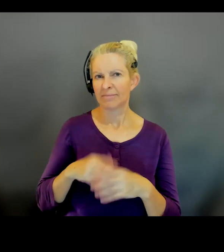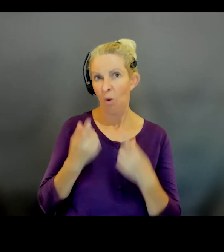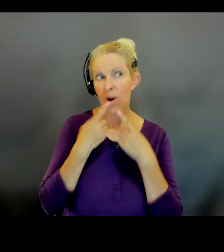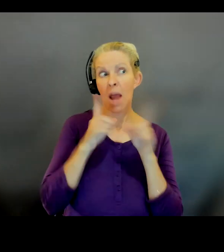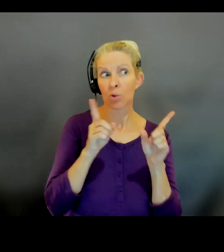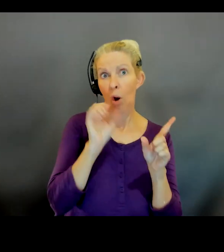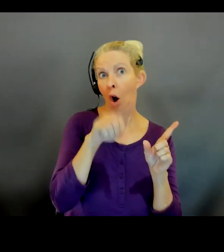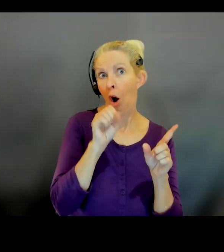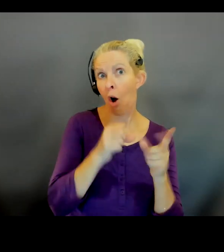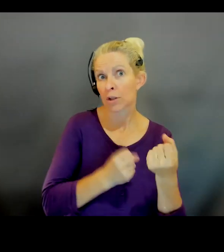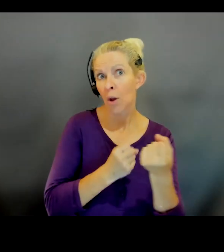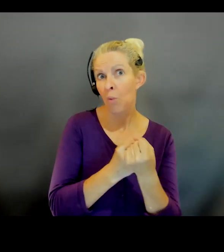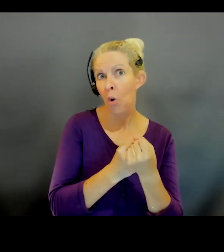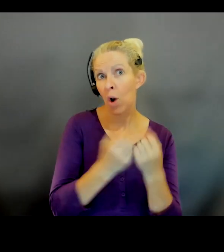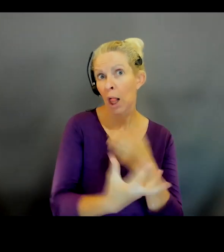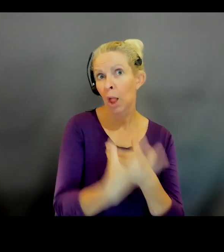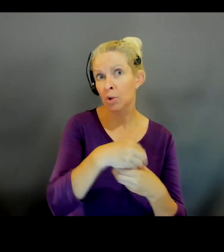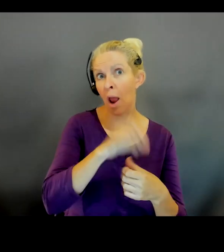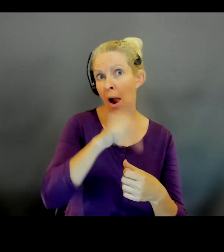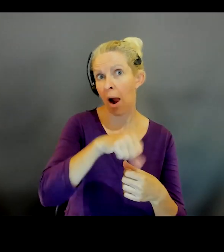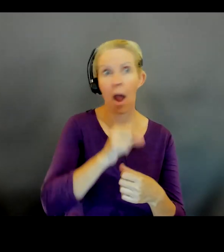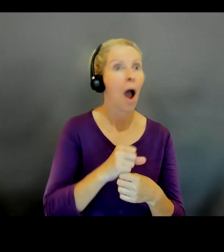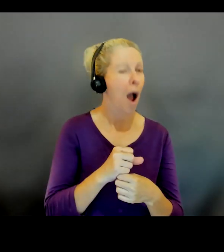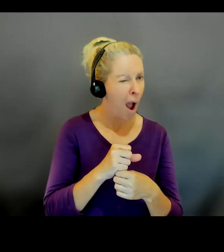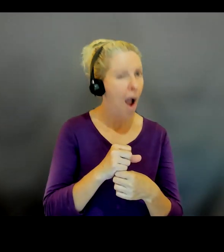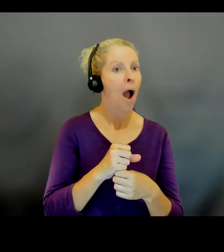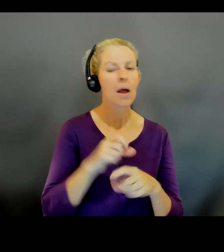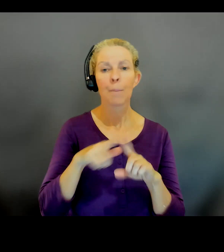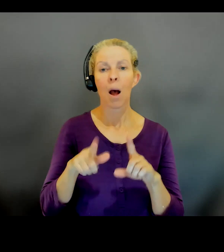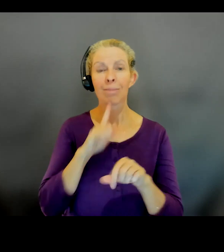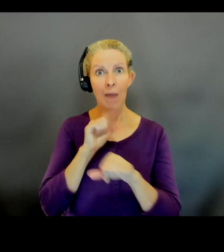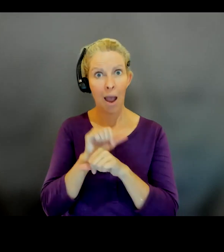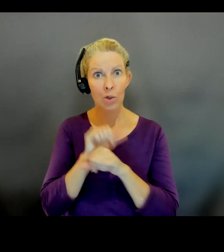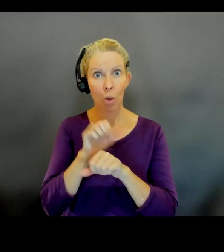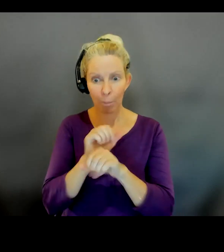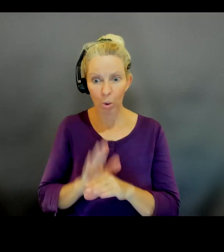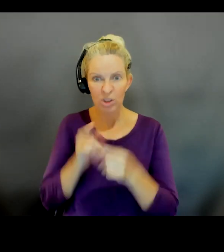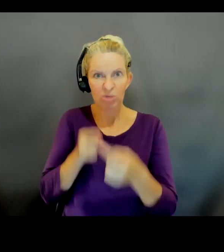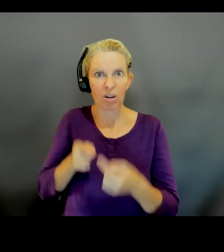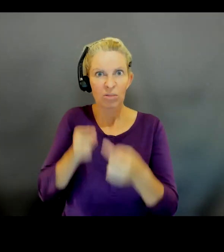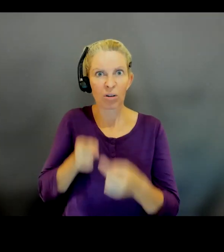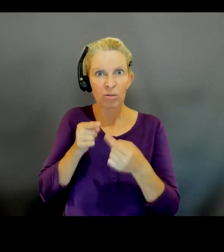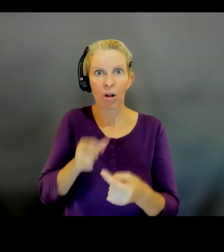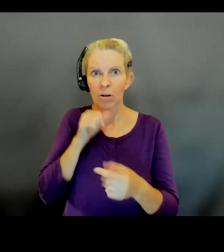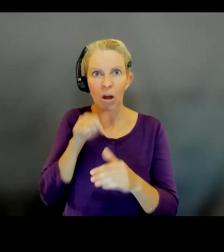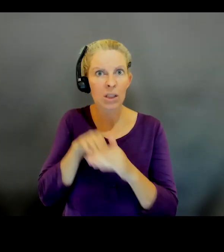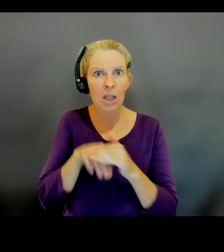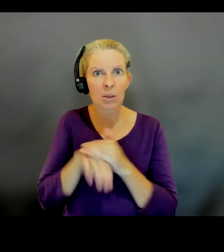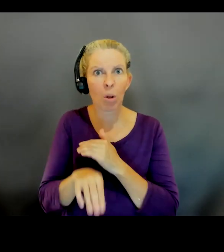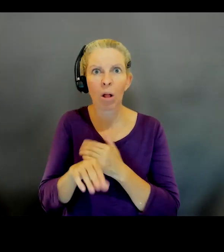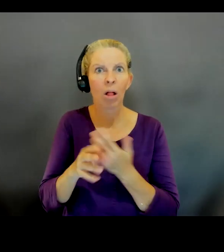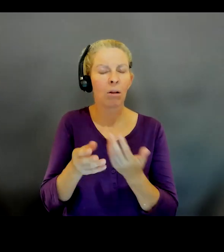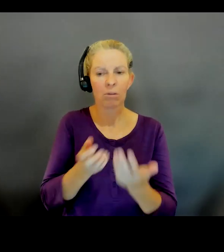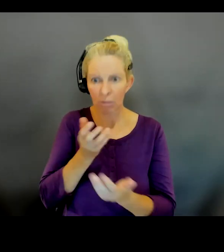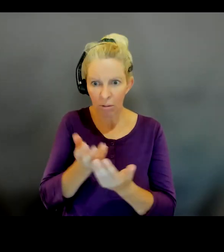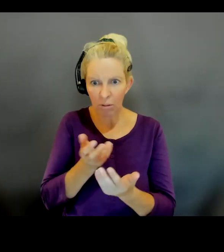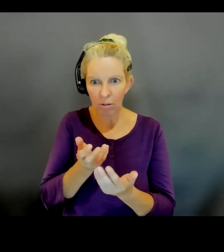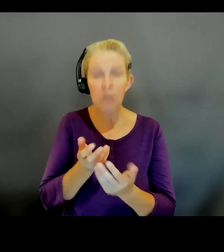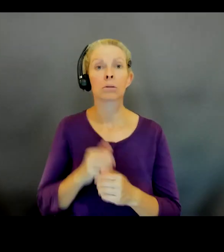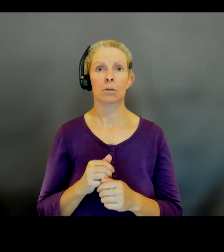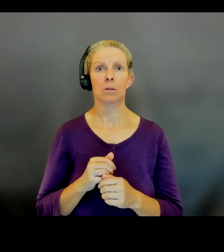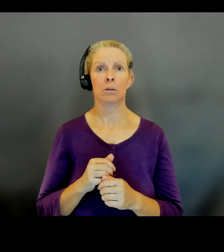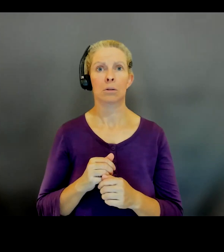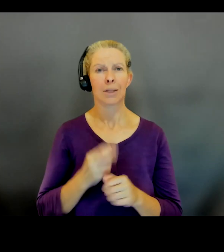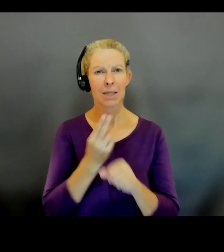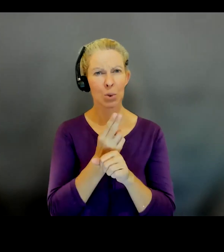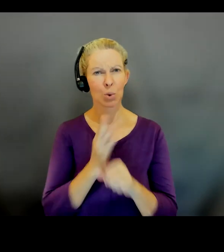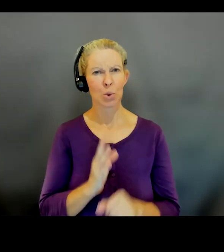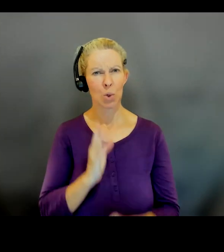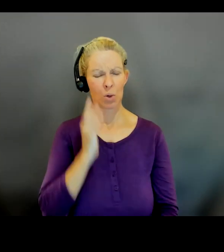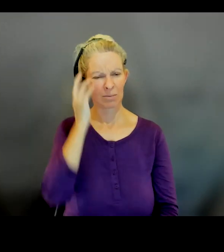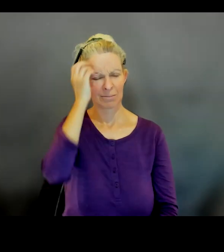work systems aren't accessible for your employees? They would think, oh, they must not really care.